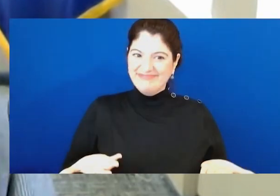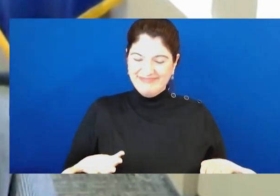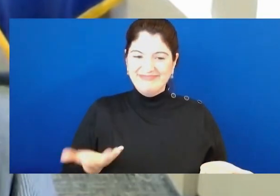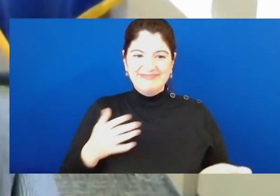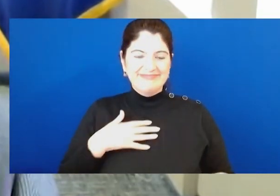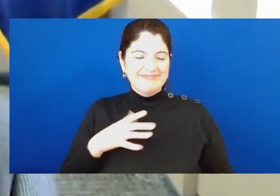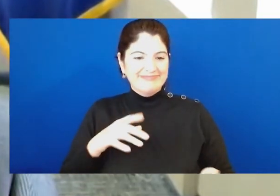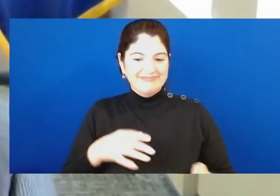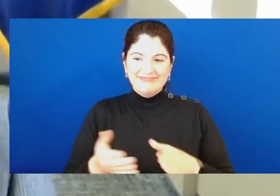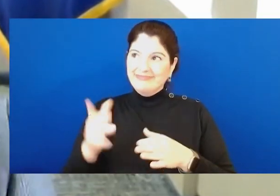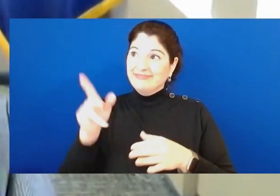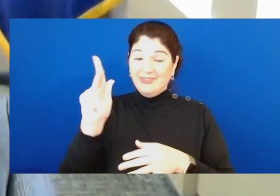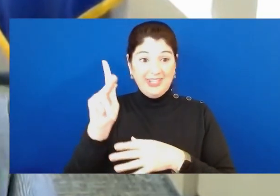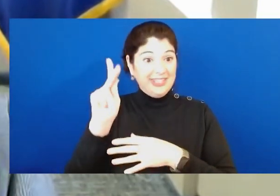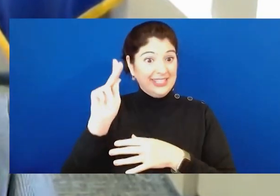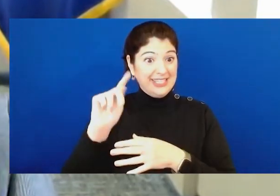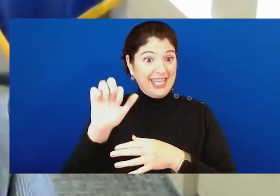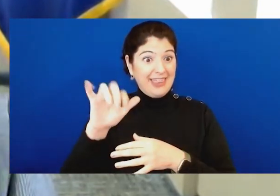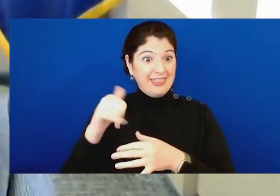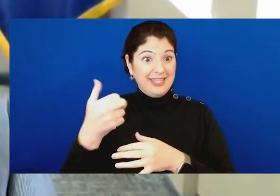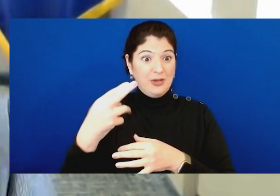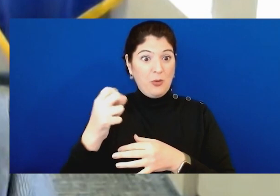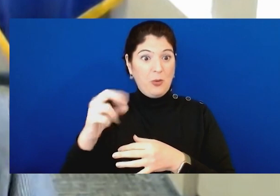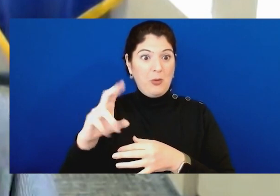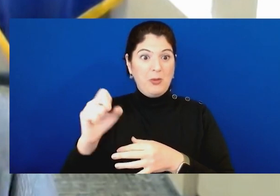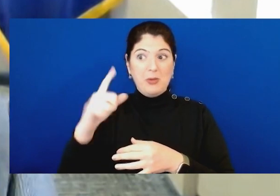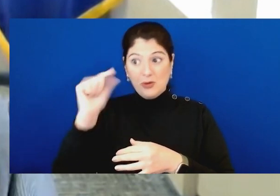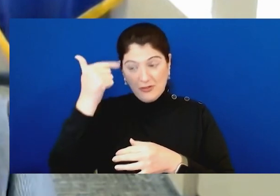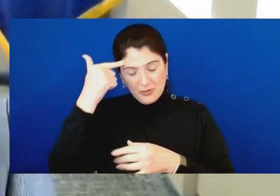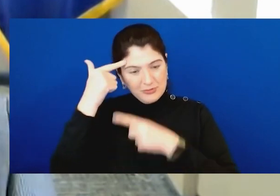commitment to providing all New Yorkers with improved access to government